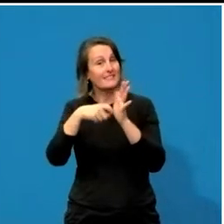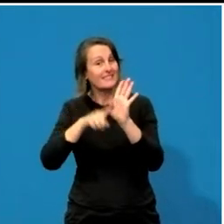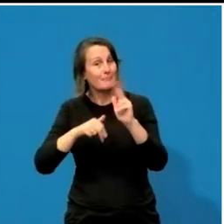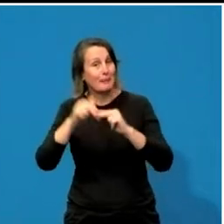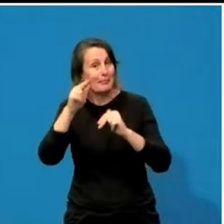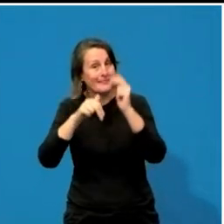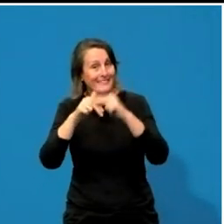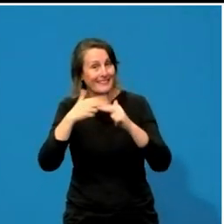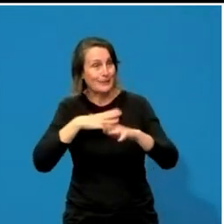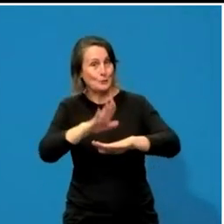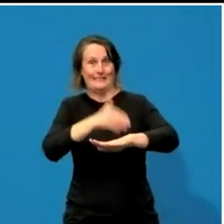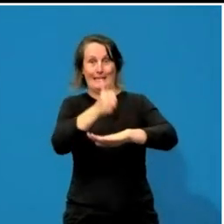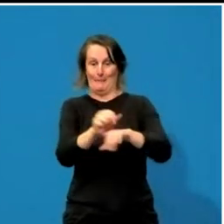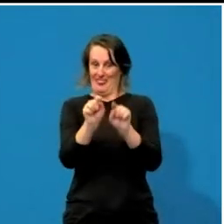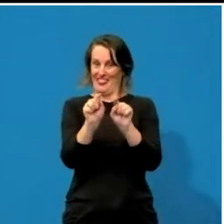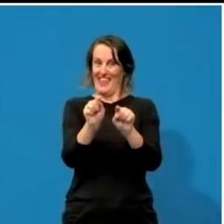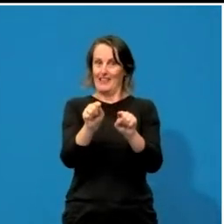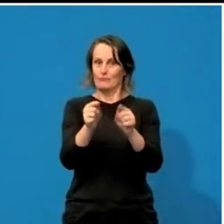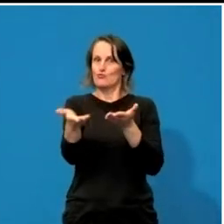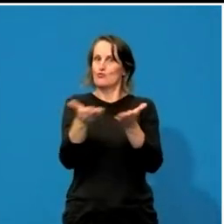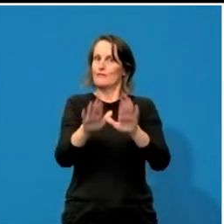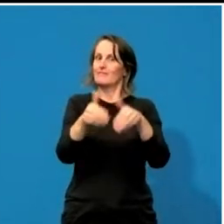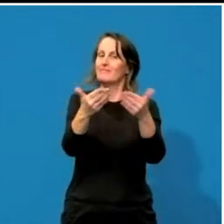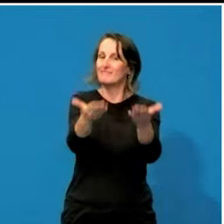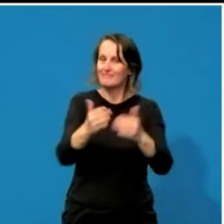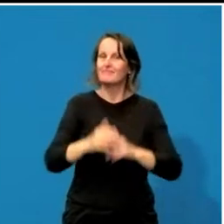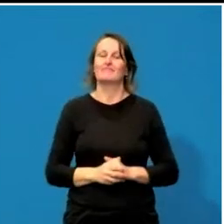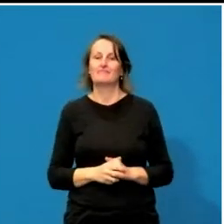It will raise an issue for your consideration not only in this hearing but before your